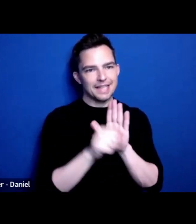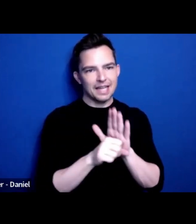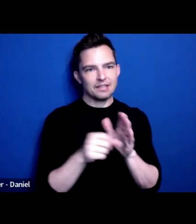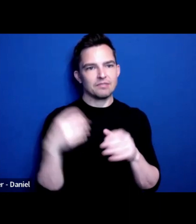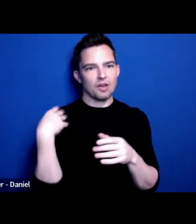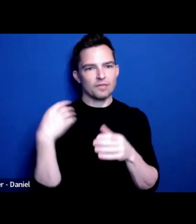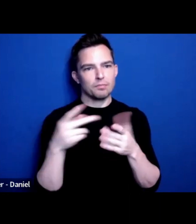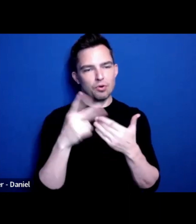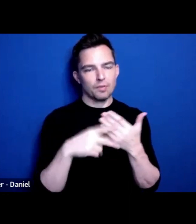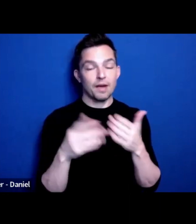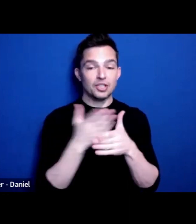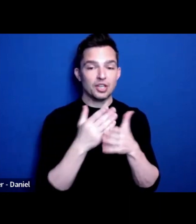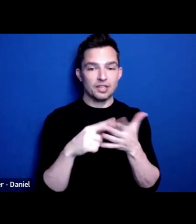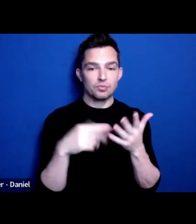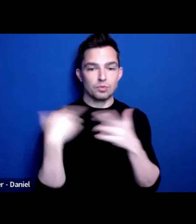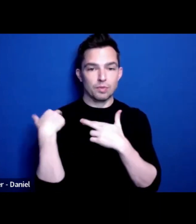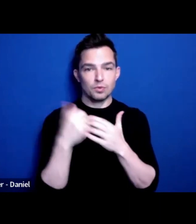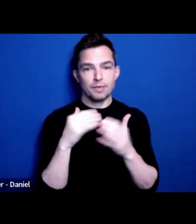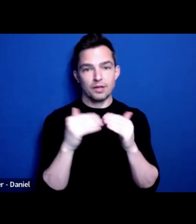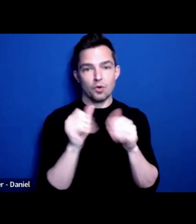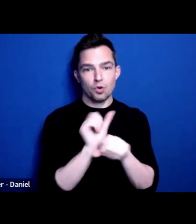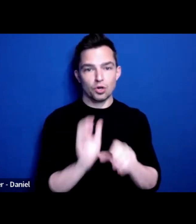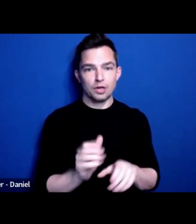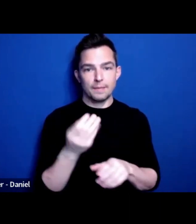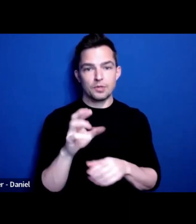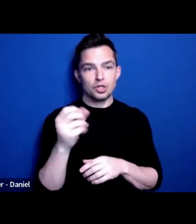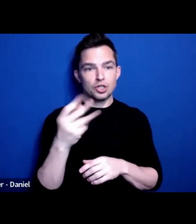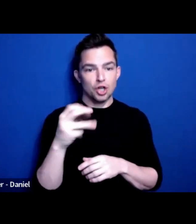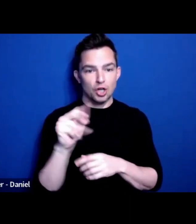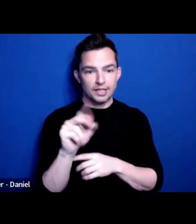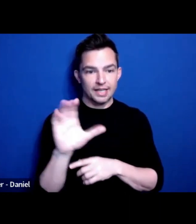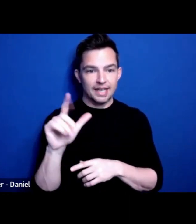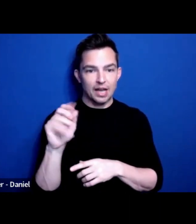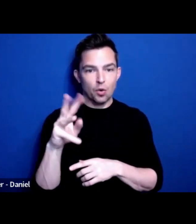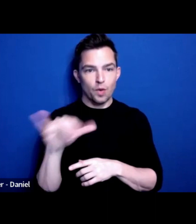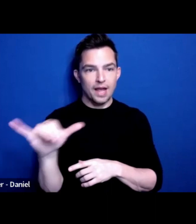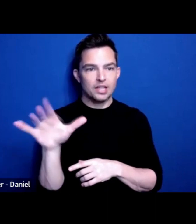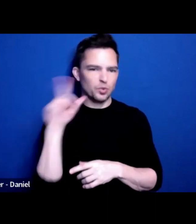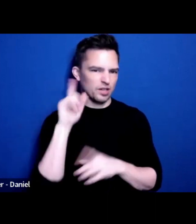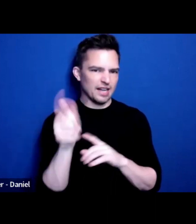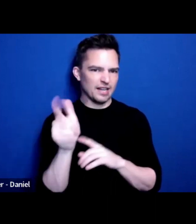these responsibilities along with my co worker, Mr. Shawn Callaway, who you will hear from later in this presentation